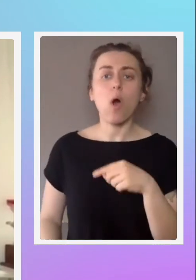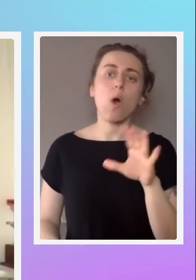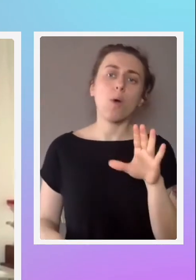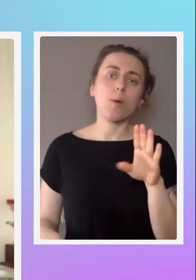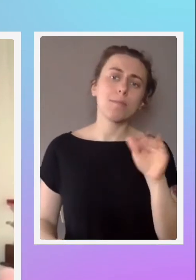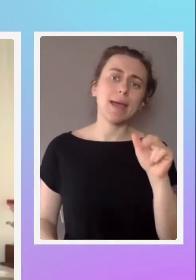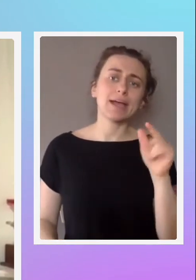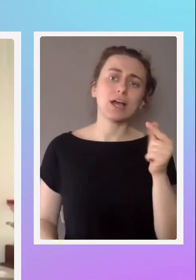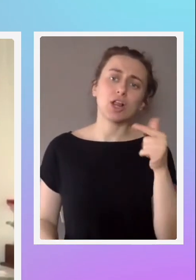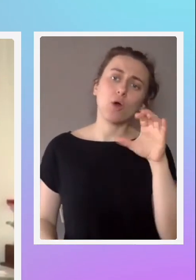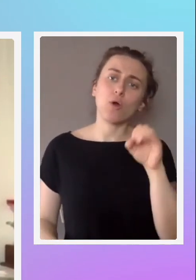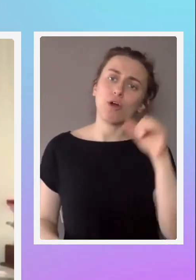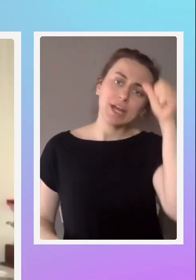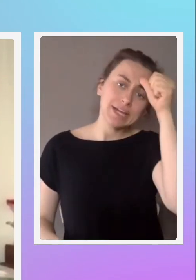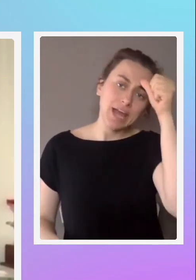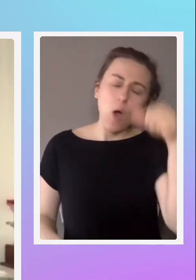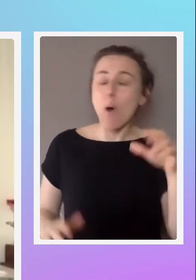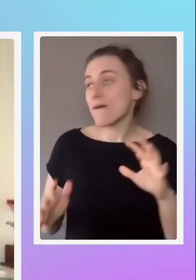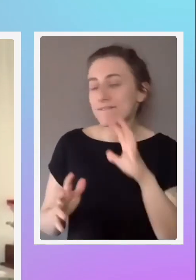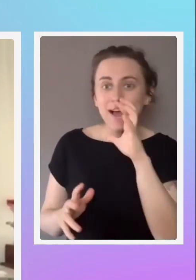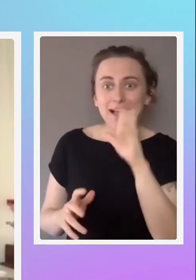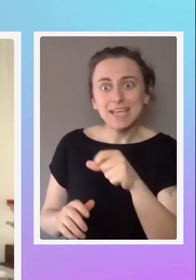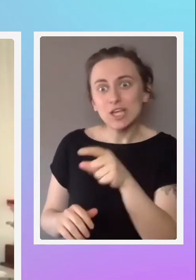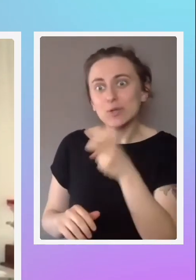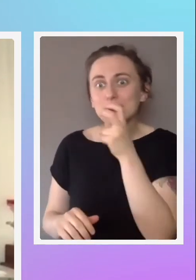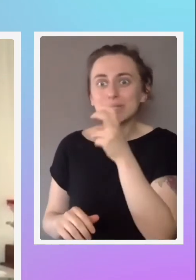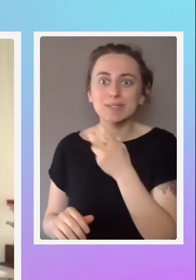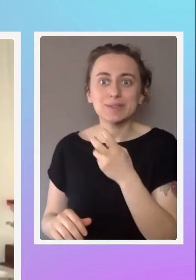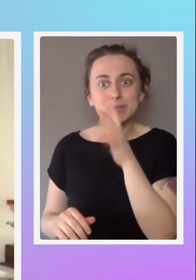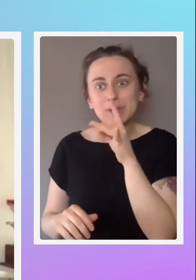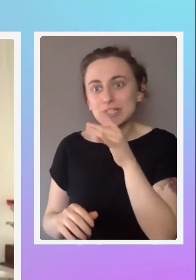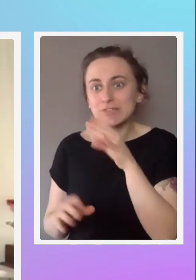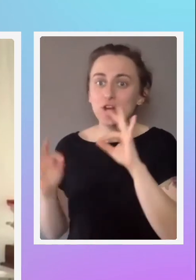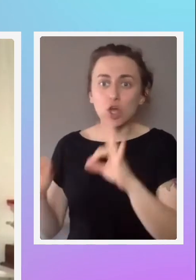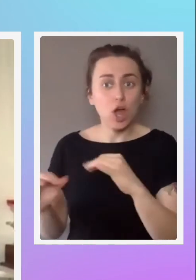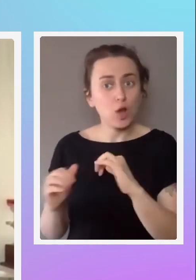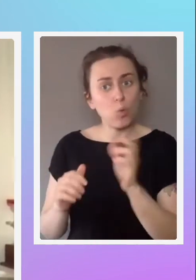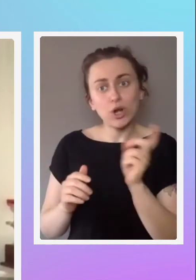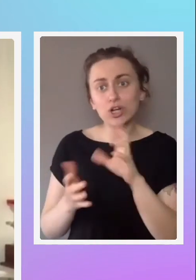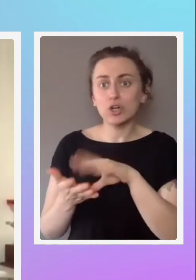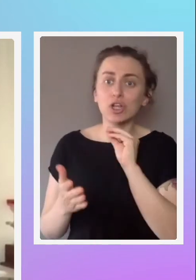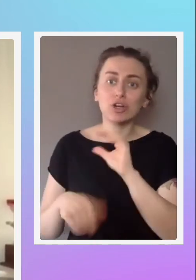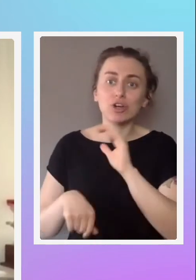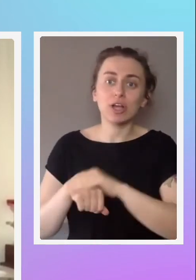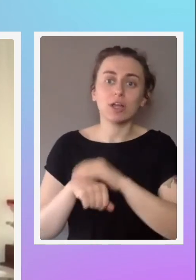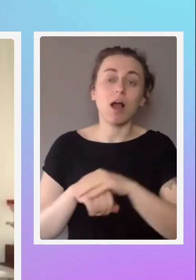"Oh, how fascinating your speech is very good. Where did you learn your English?" This is go on for about half an hour.